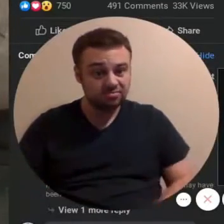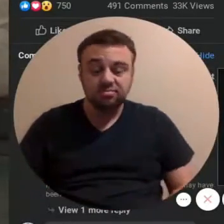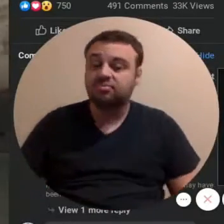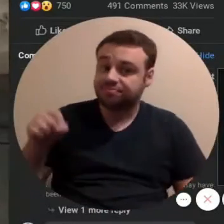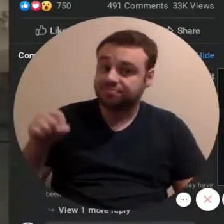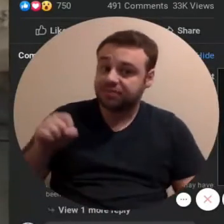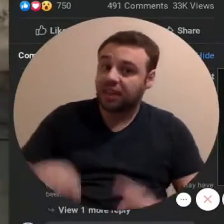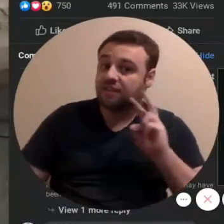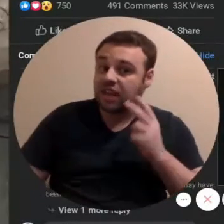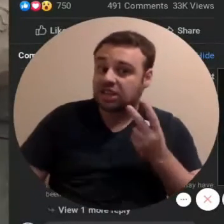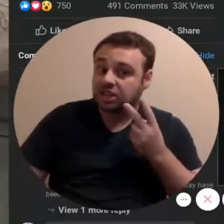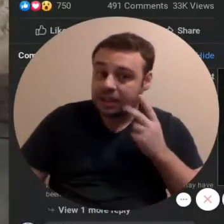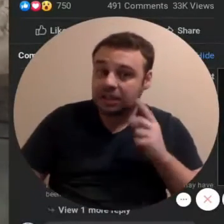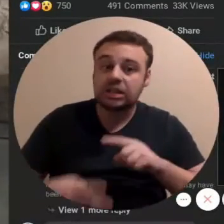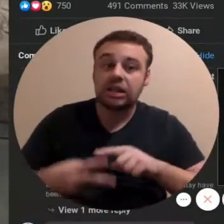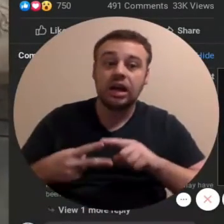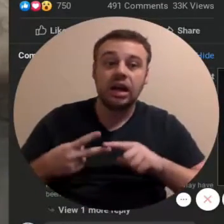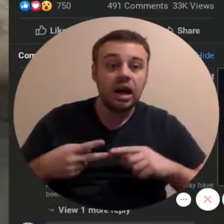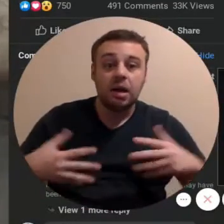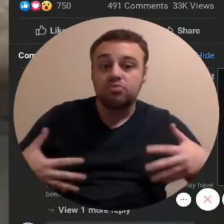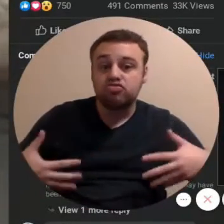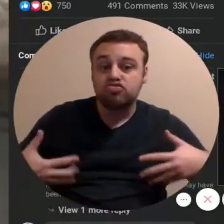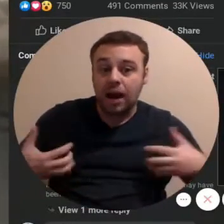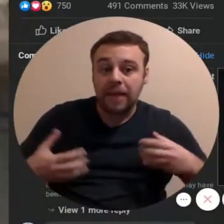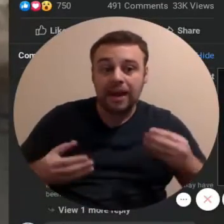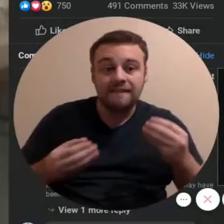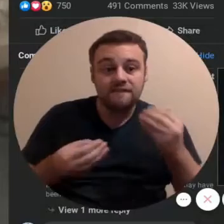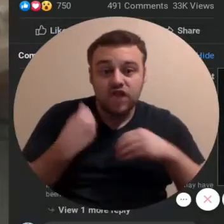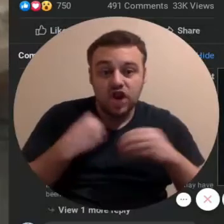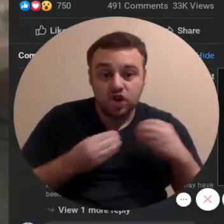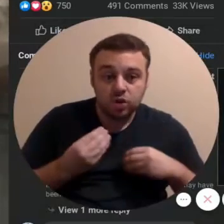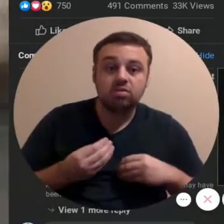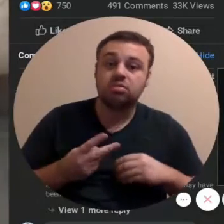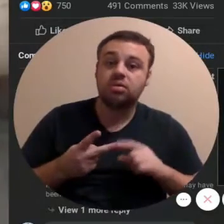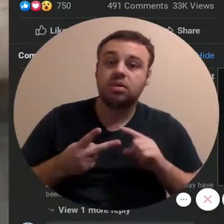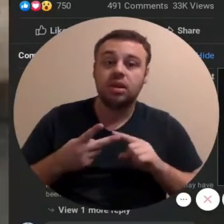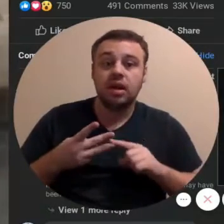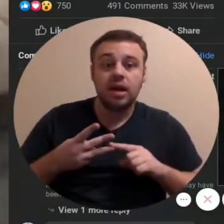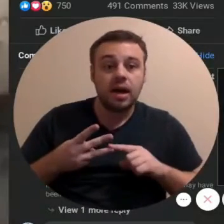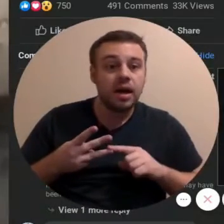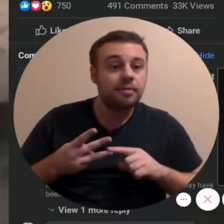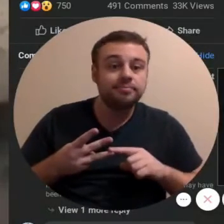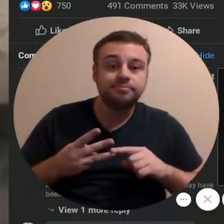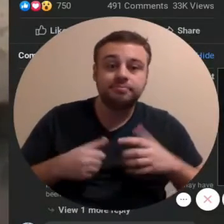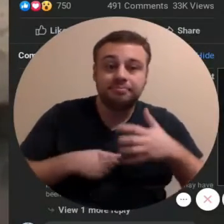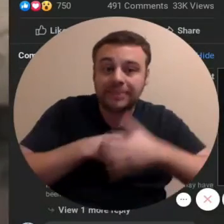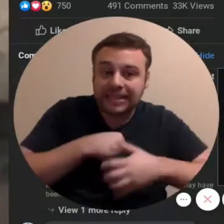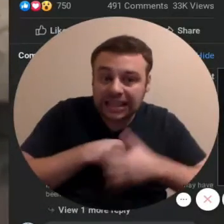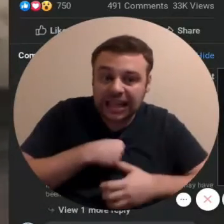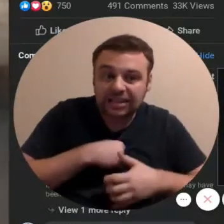and a few biscuits. But I don't know what are in the biscuits...it's pretty much fiber.